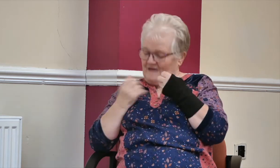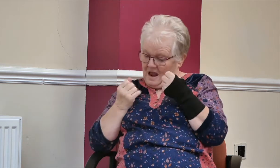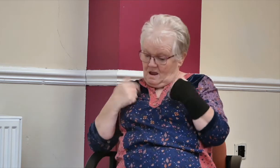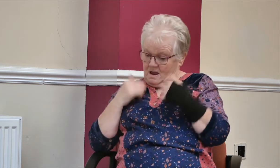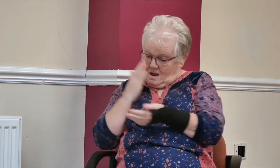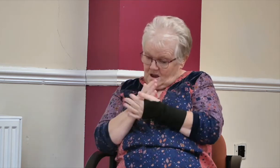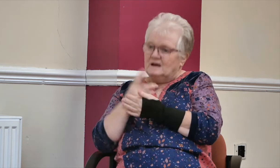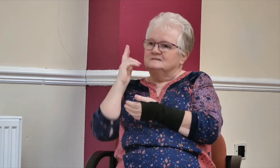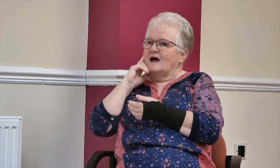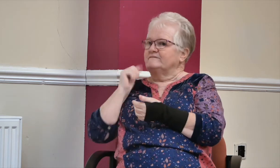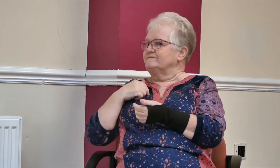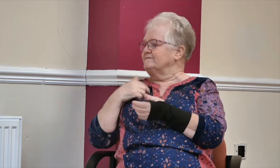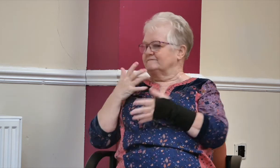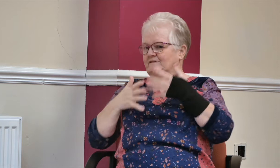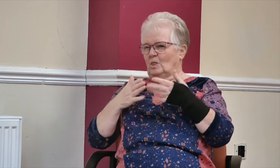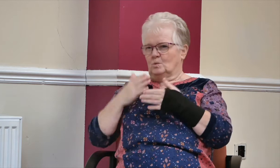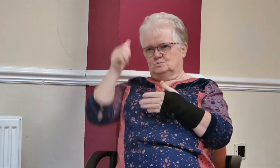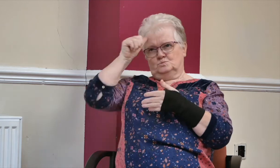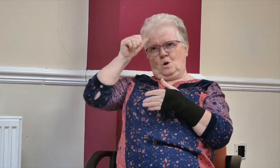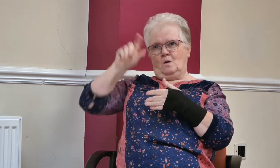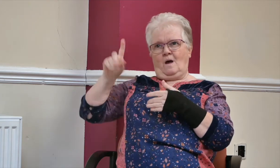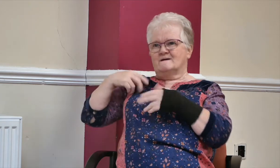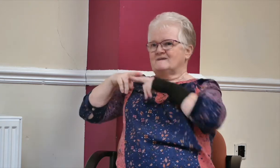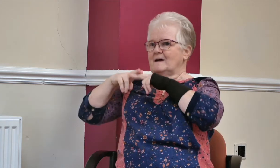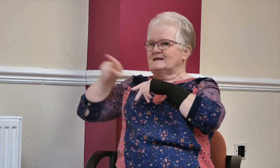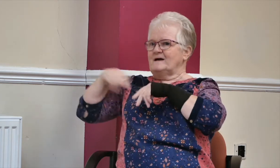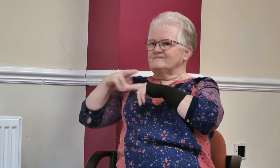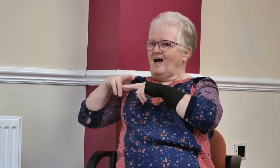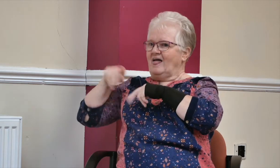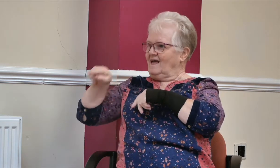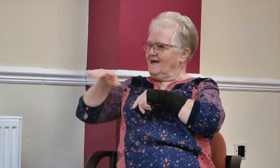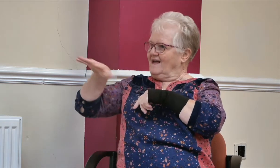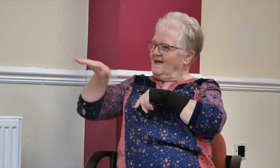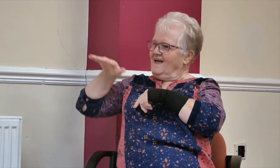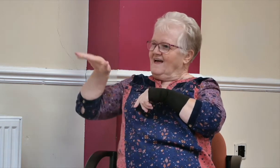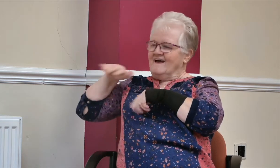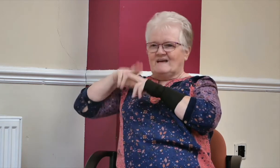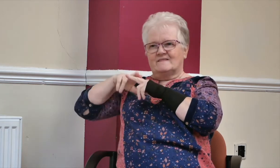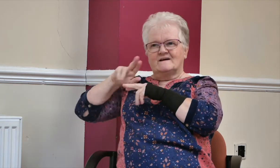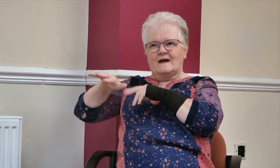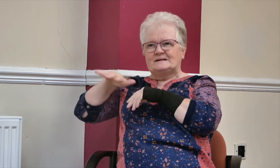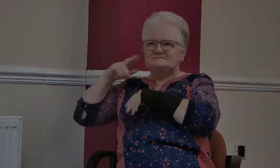I knew my deaf identity through my family, particularly my father's side, who were all deaf.